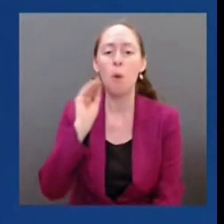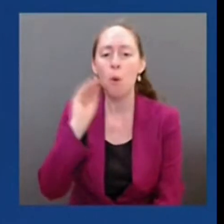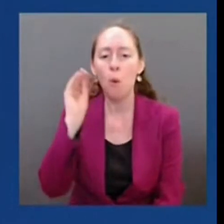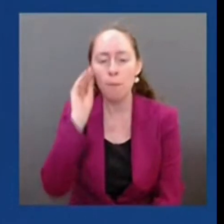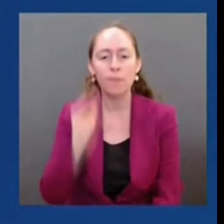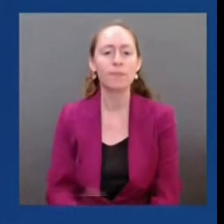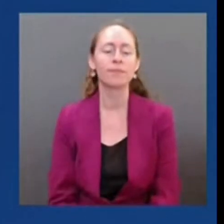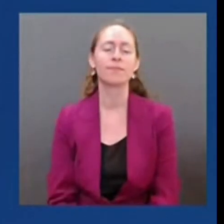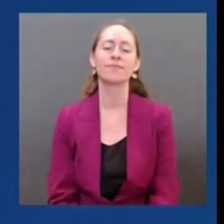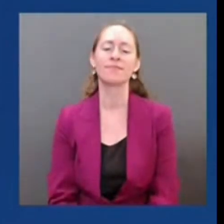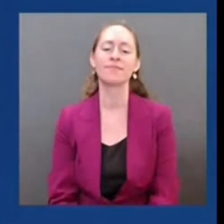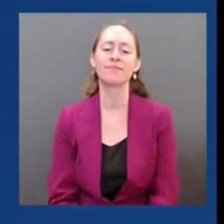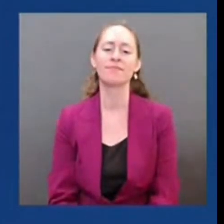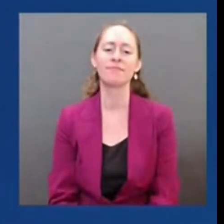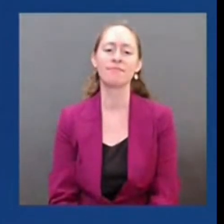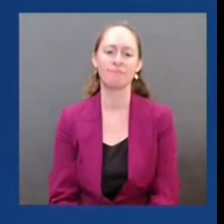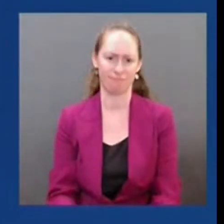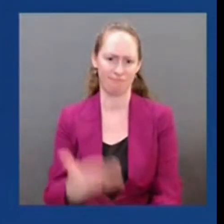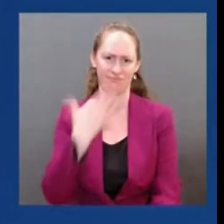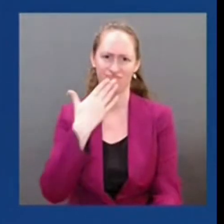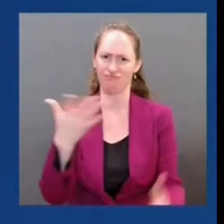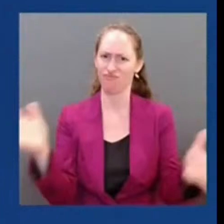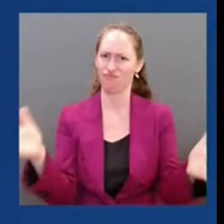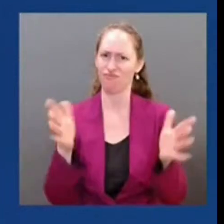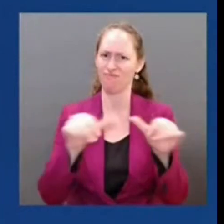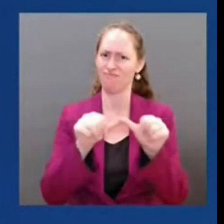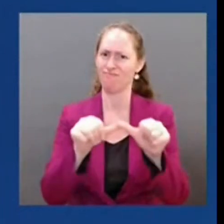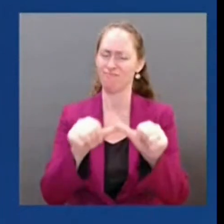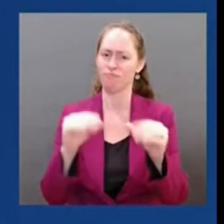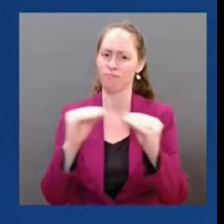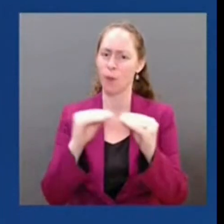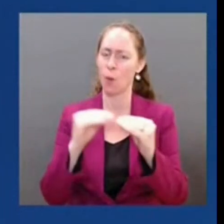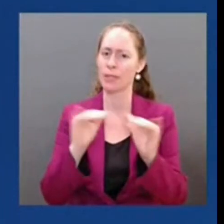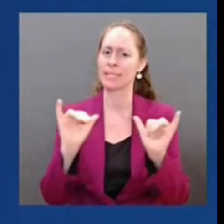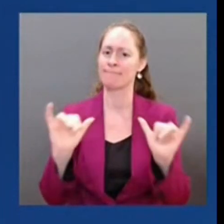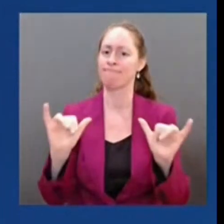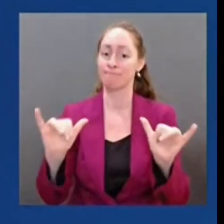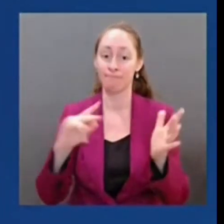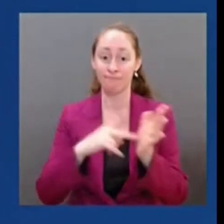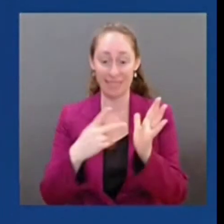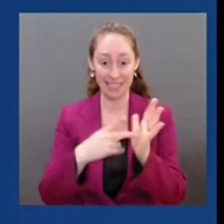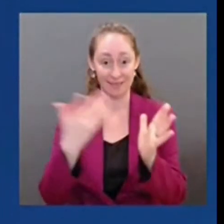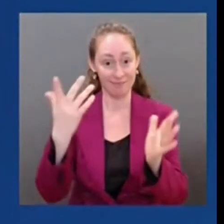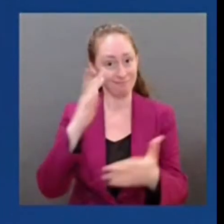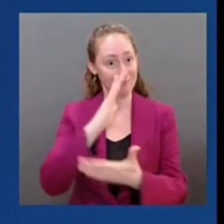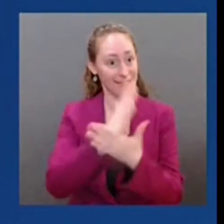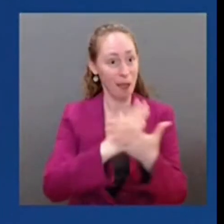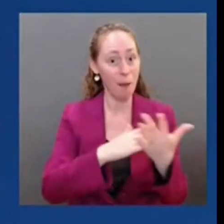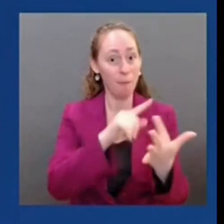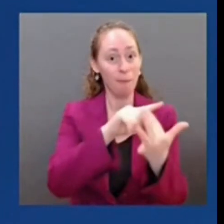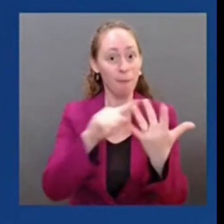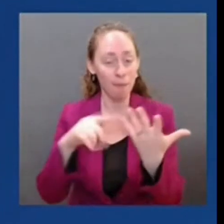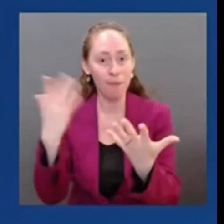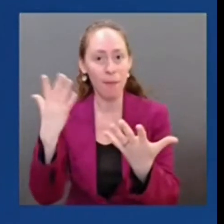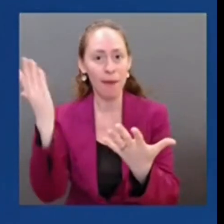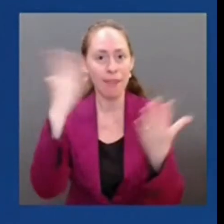DIAGNOSED BY USING HOME TESTS.